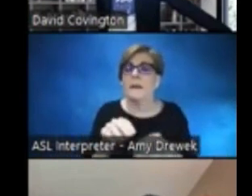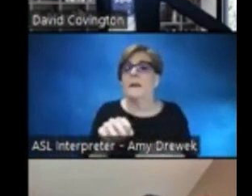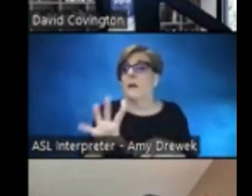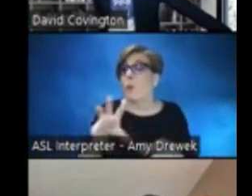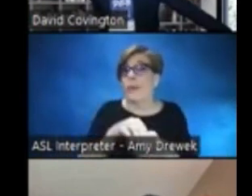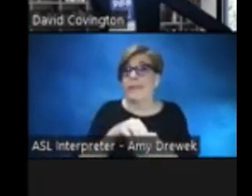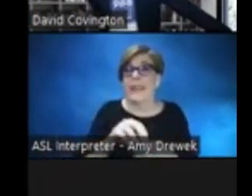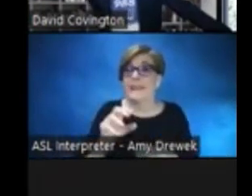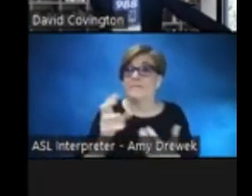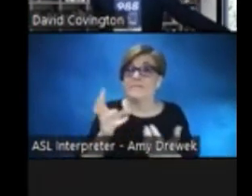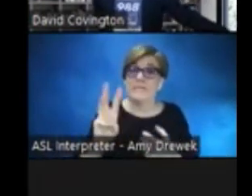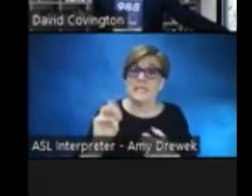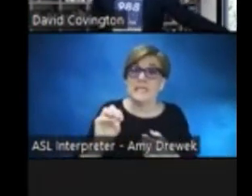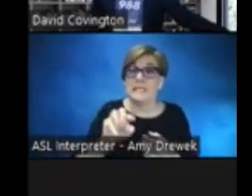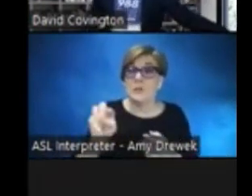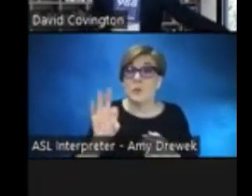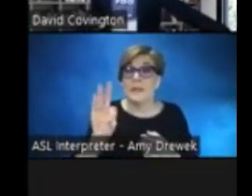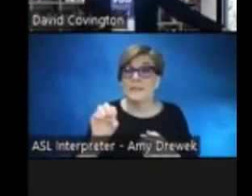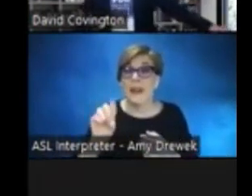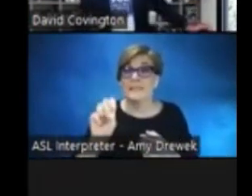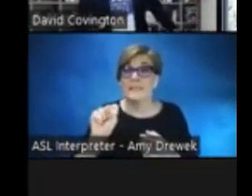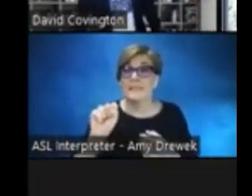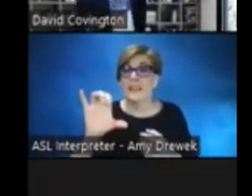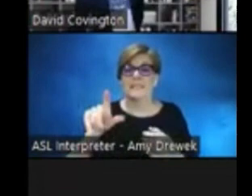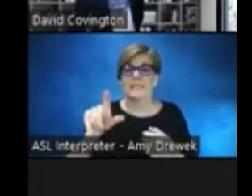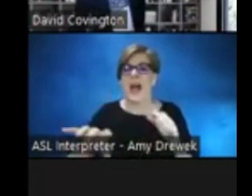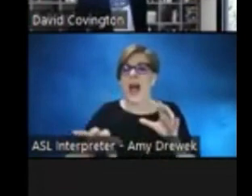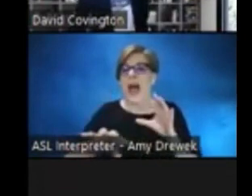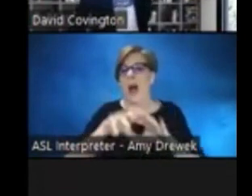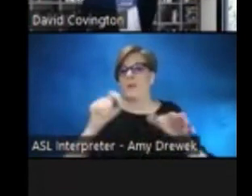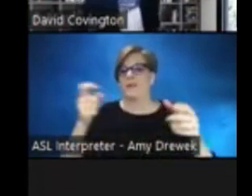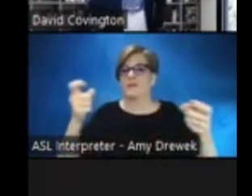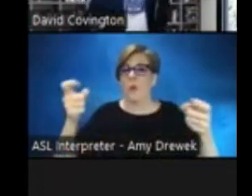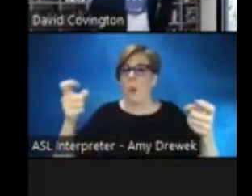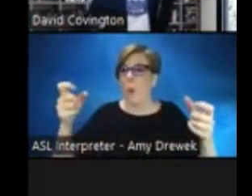REALIZED THAT WE LOST CONTROL.